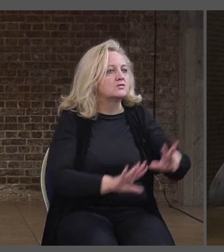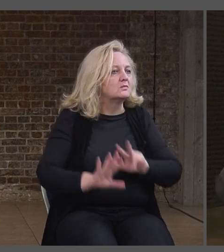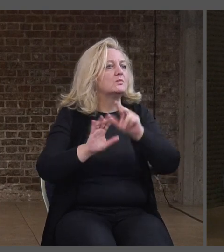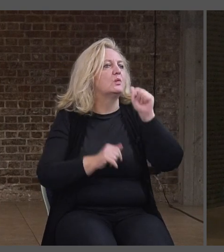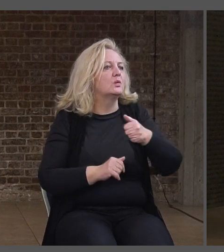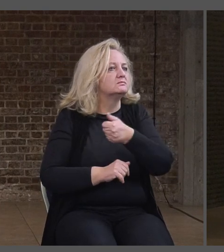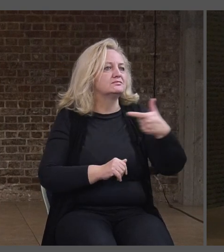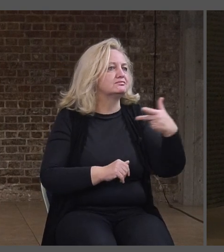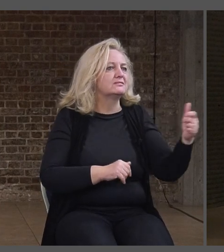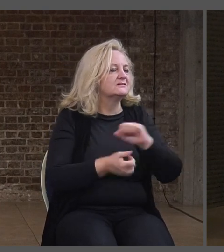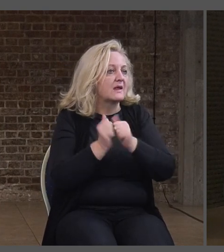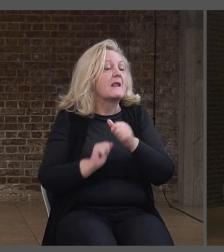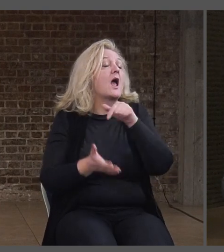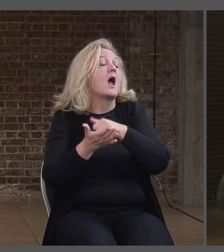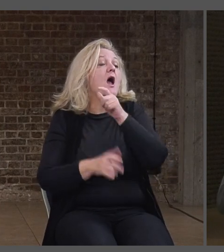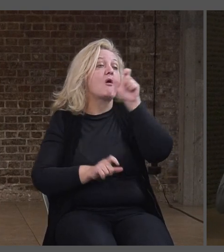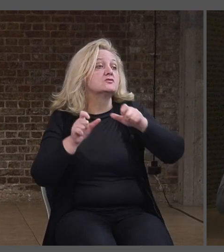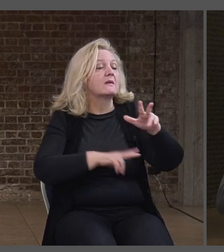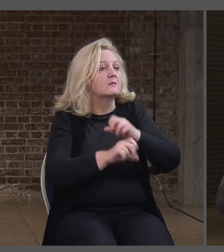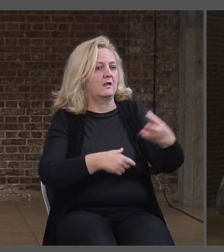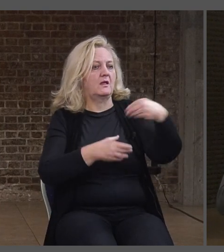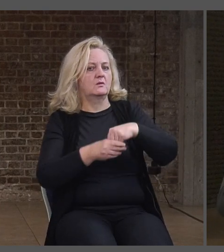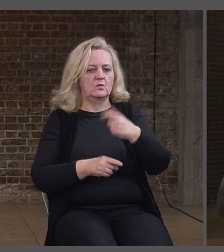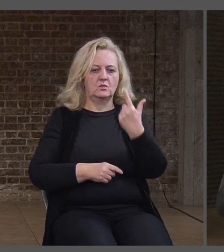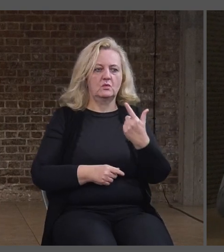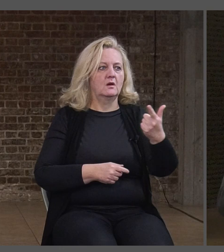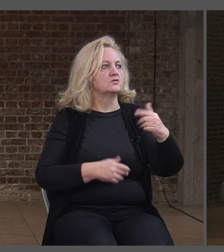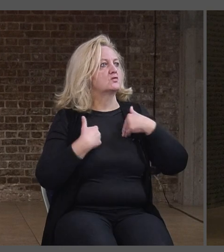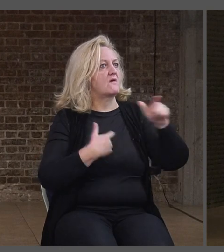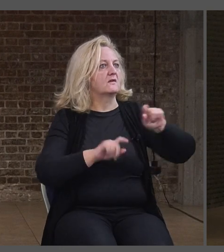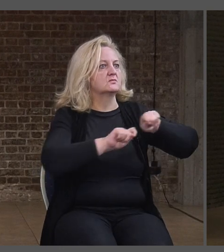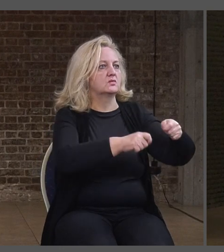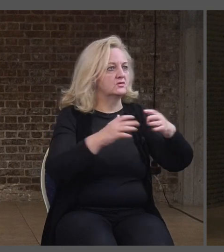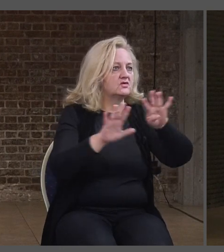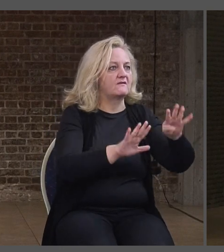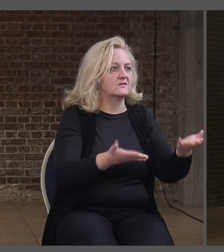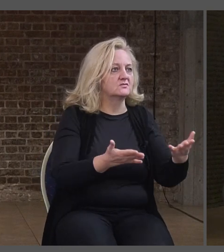and if he has to employ someone with a disability, then the person who is disabled is forced to work 9 hours,